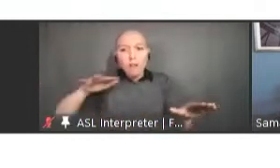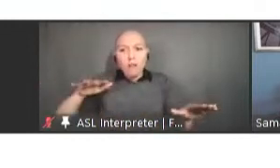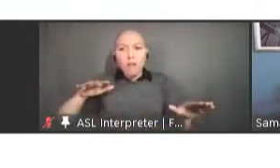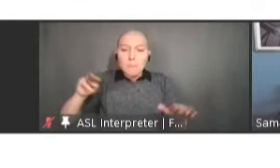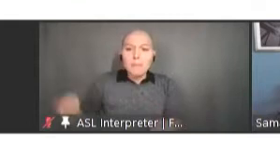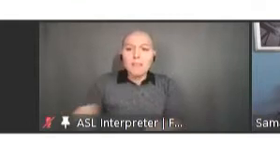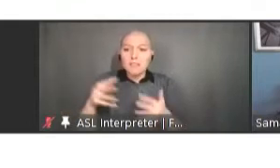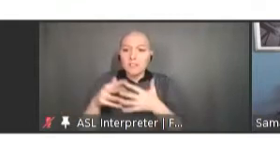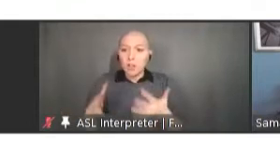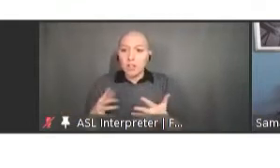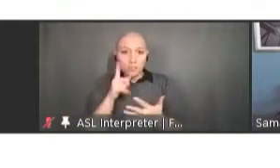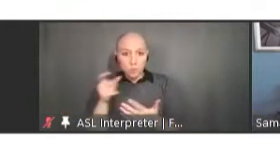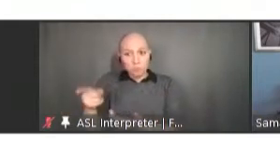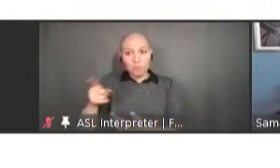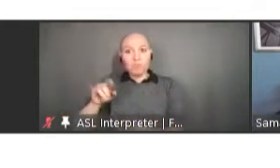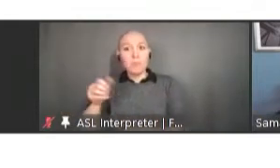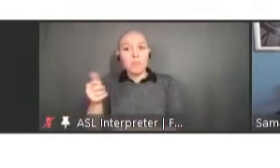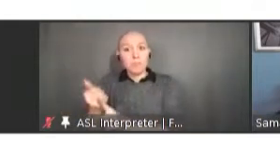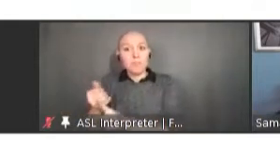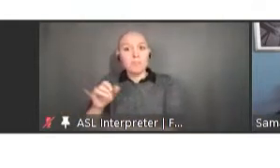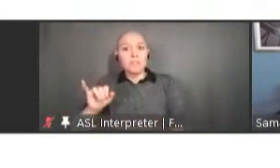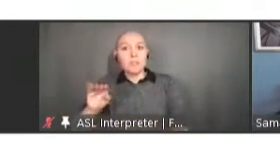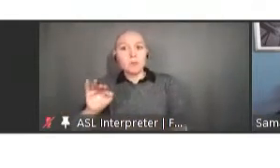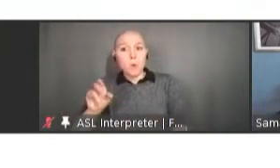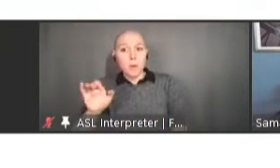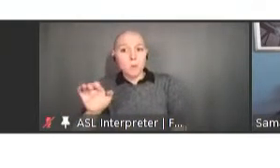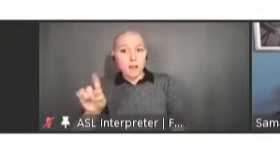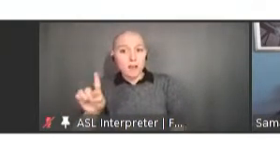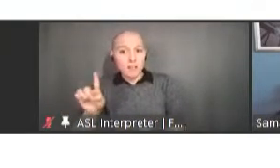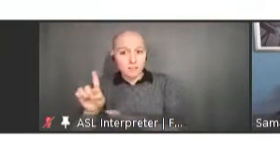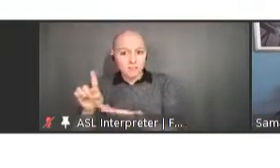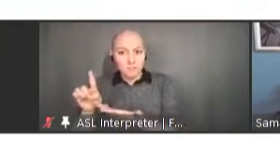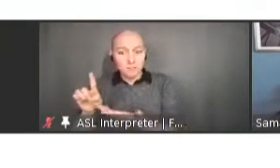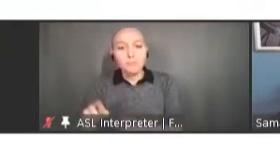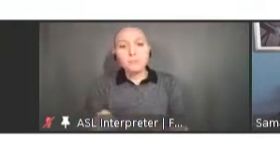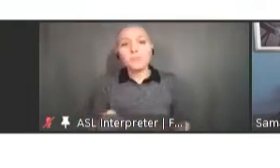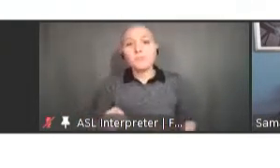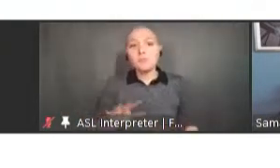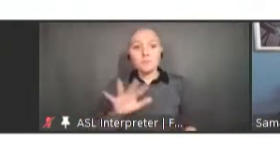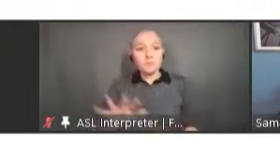Next slide. It's estimated that about 3 percent of the U.S. population is considered